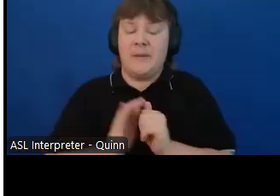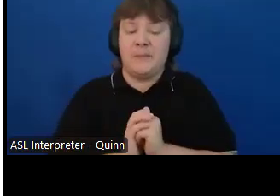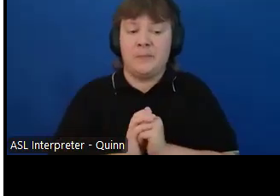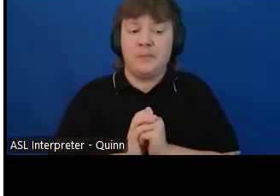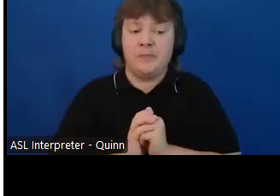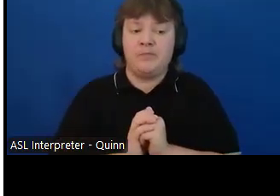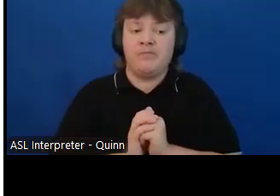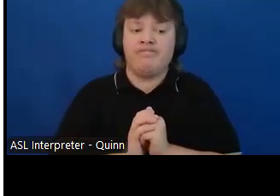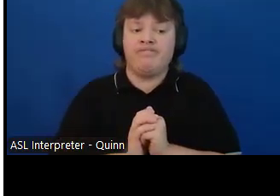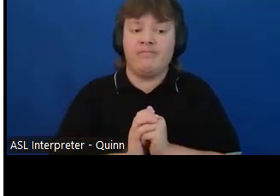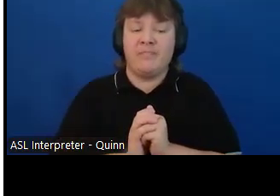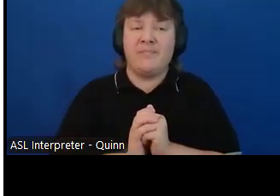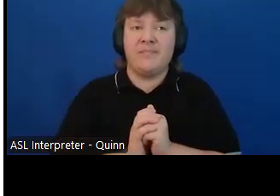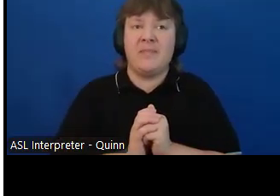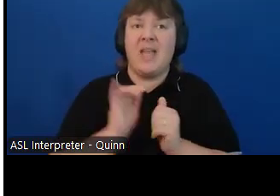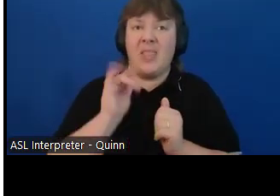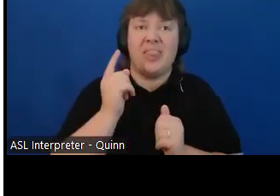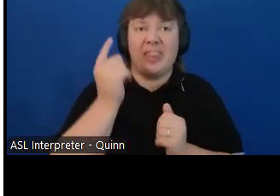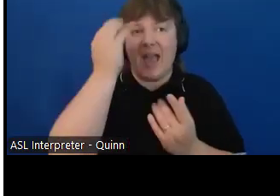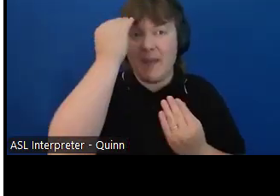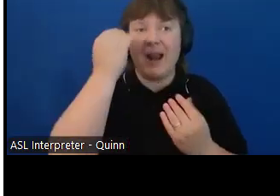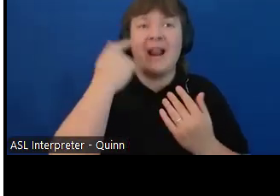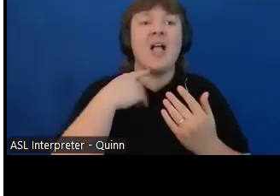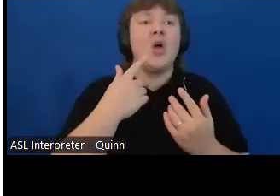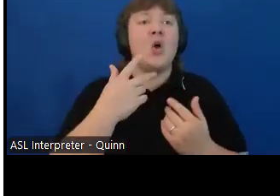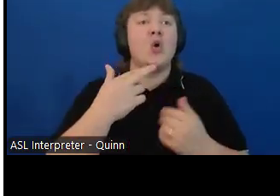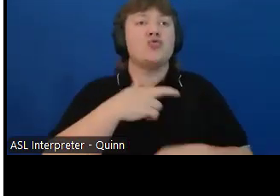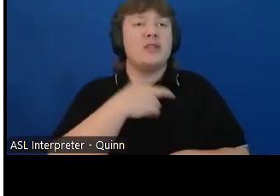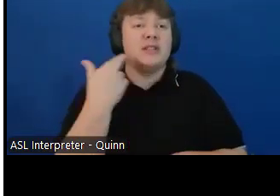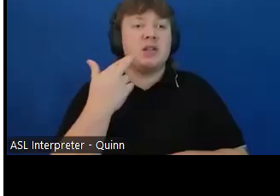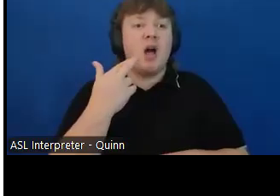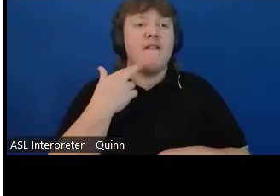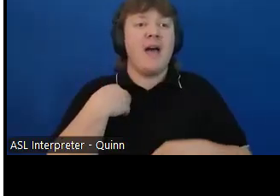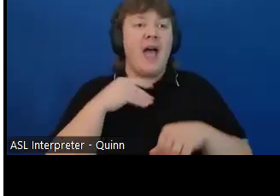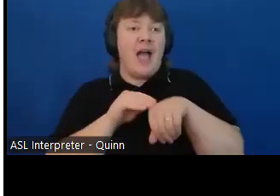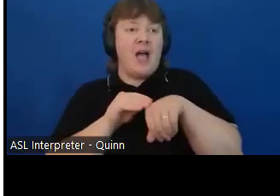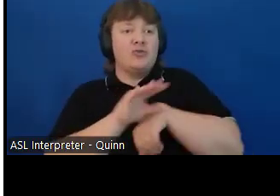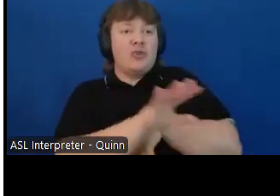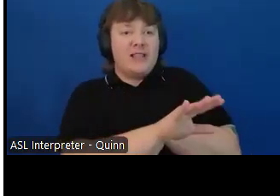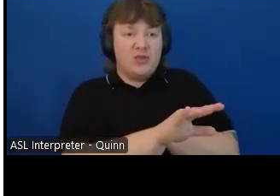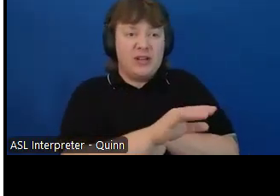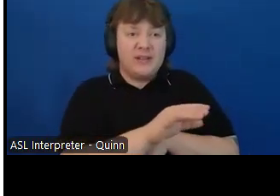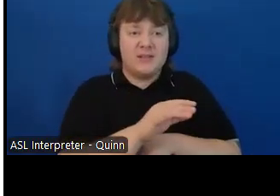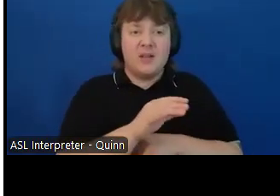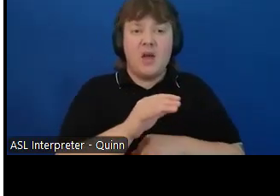question about risk of counter transference or unspoken unconscious biases that might influence